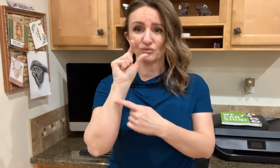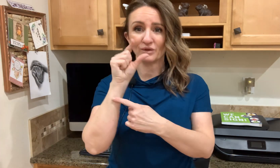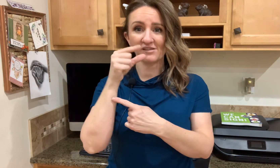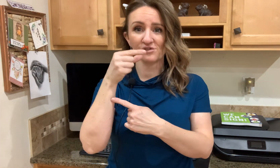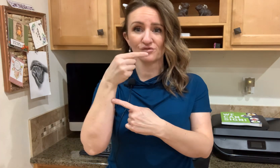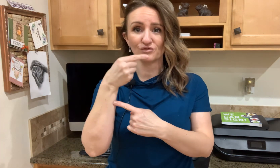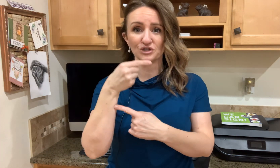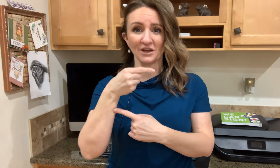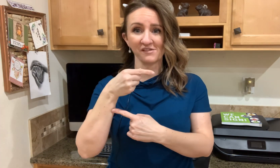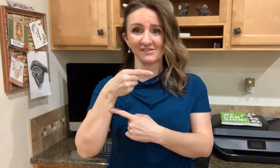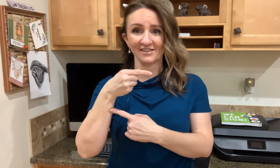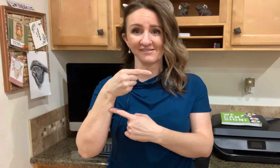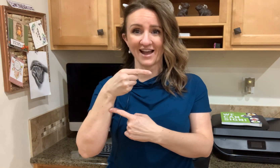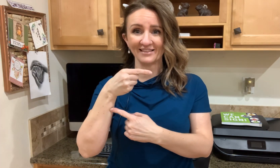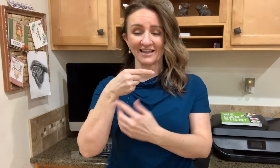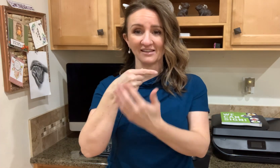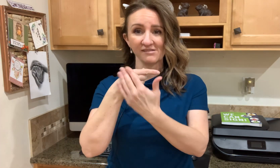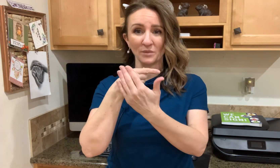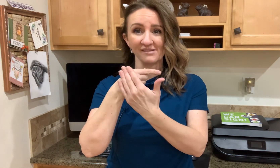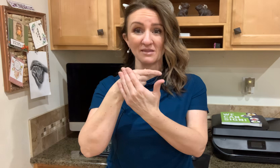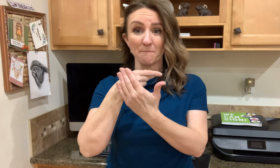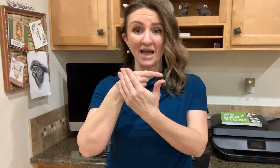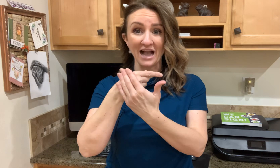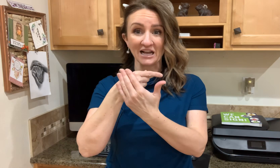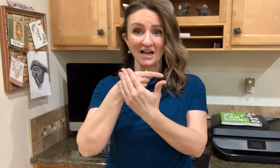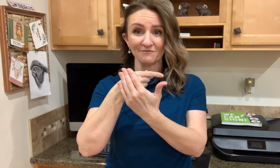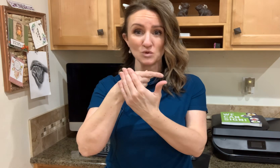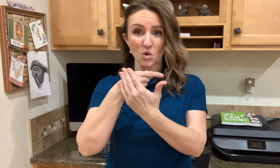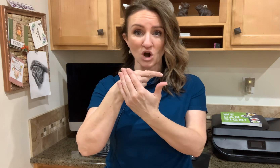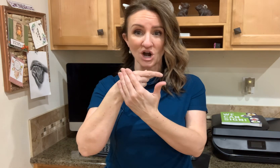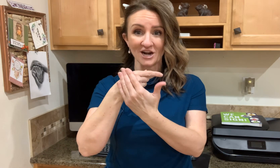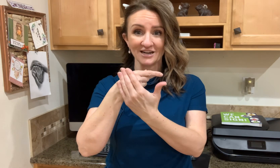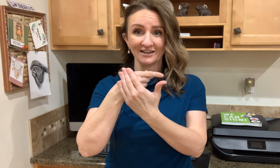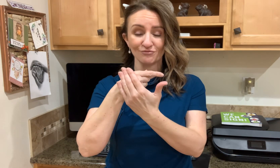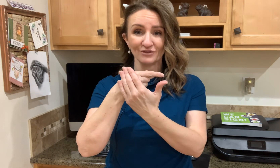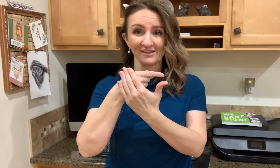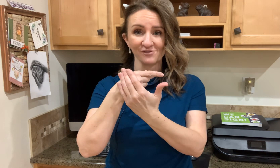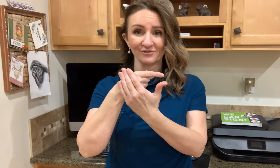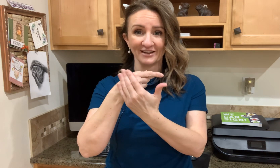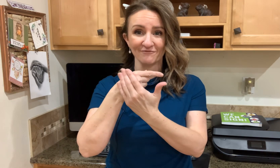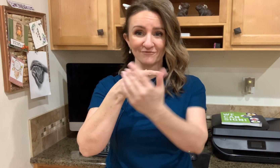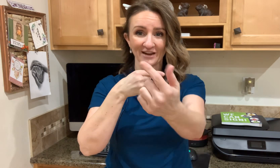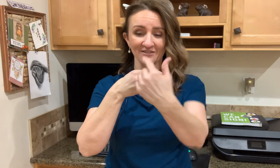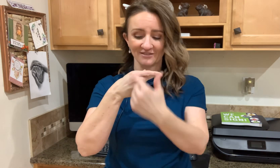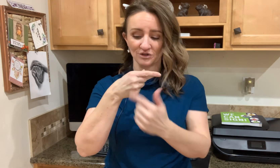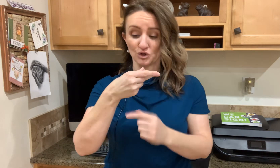wrist shifts to the side like this so we see the back of your wrist and you're